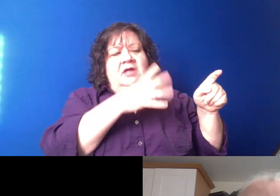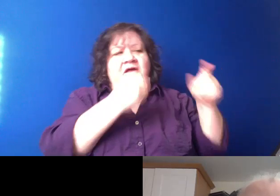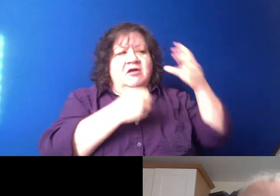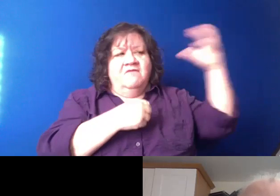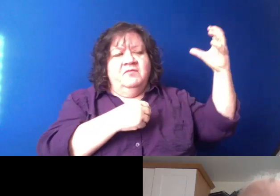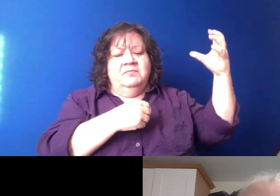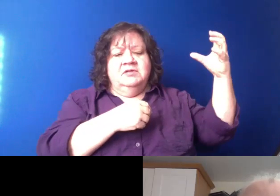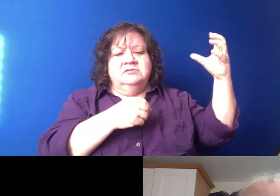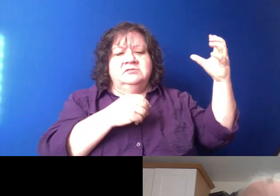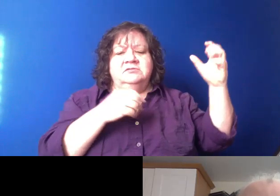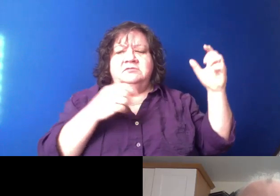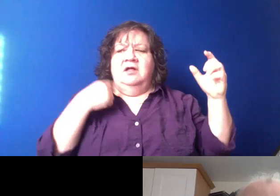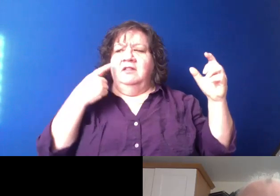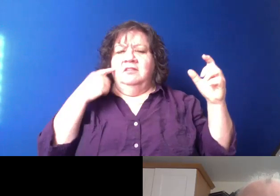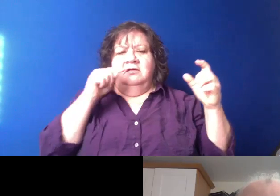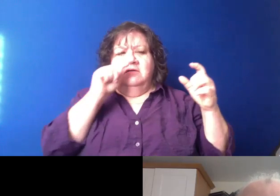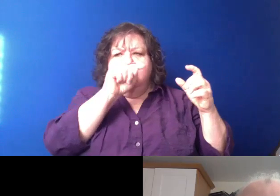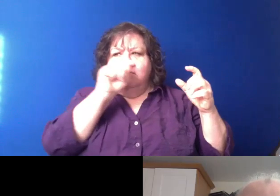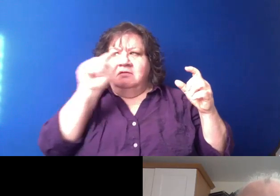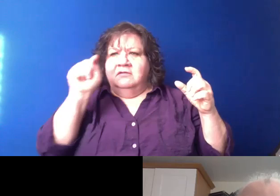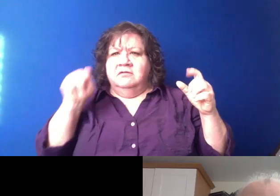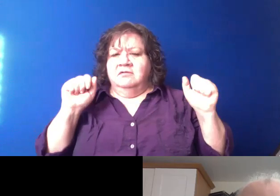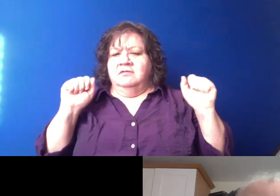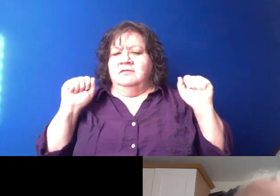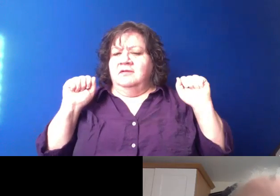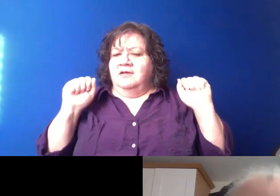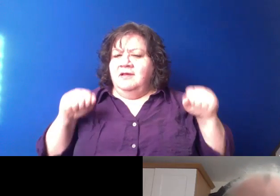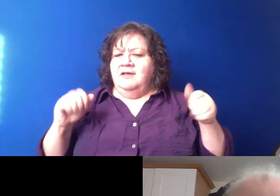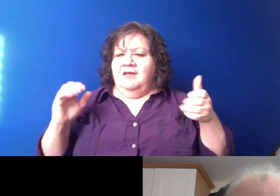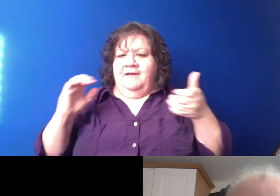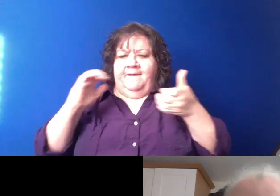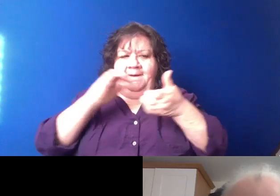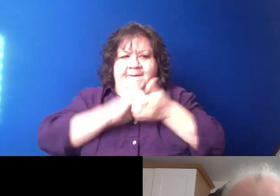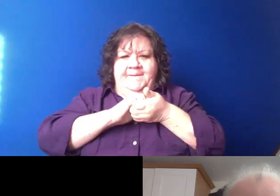we can we can make that change i see we have maria cat with us who is working on the survey